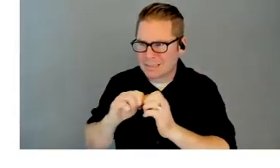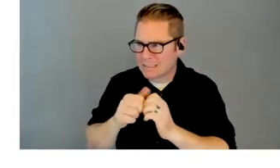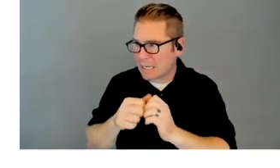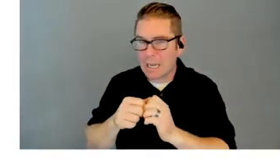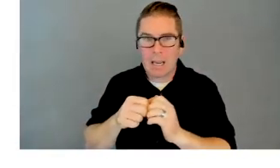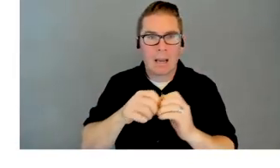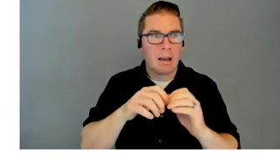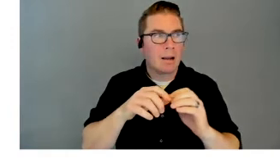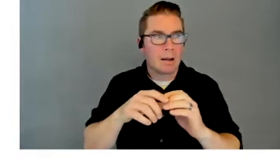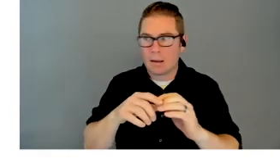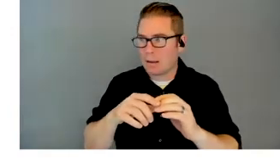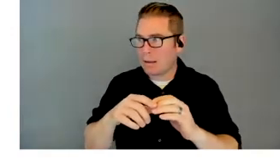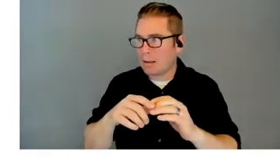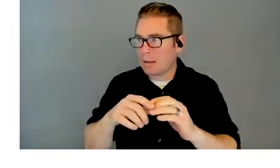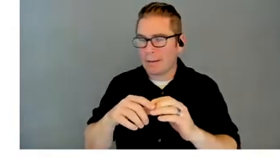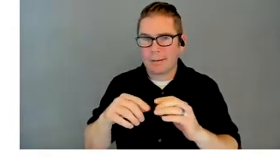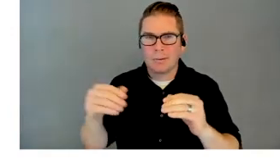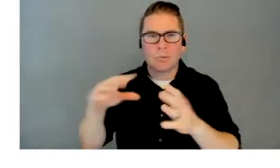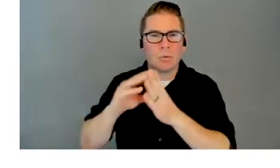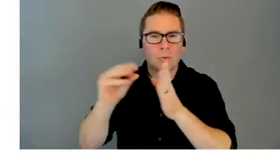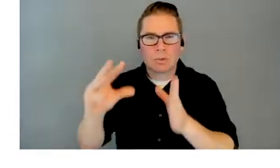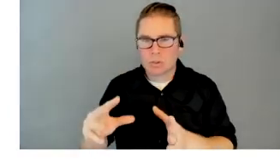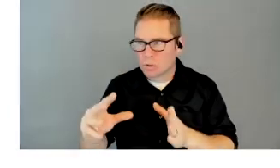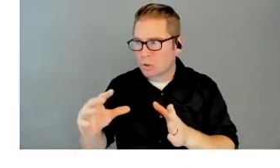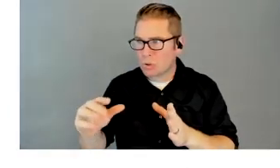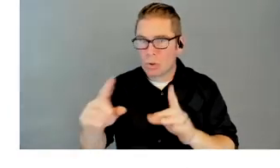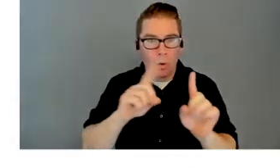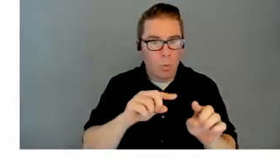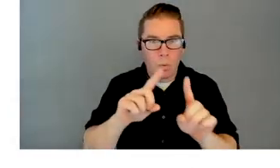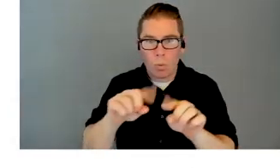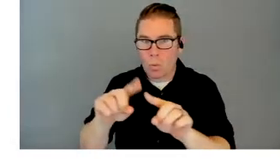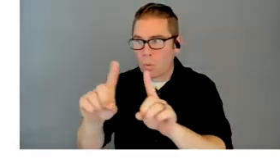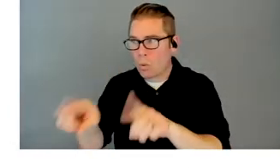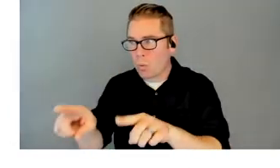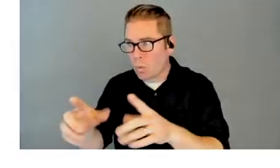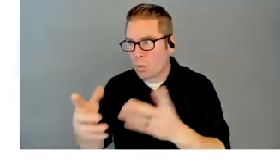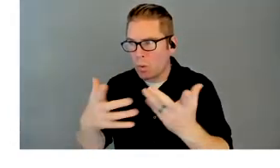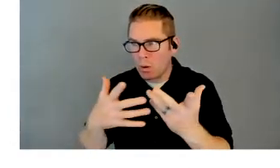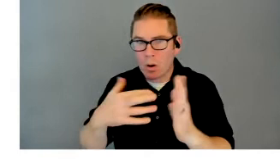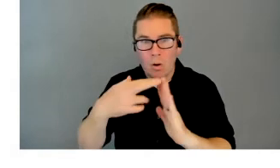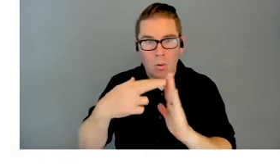I know that's sometimes a challenge because we love our colleagues in a non sexual harassing way,